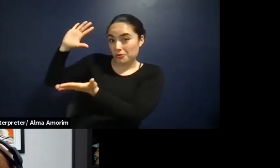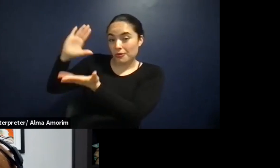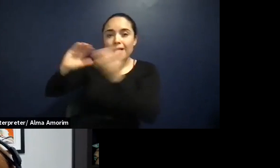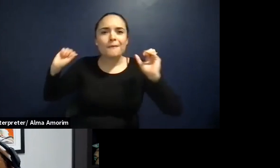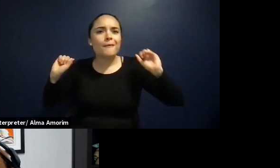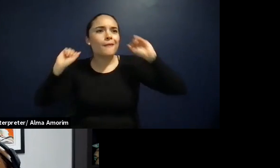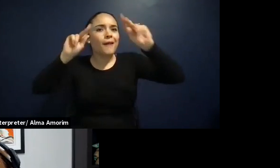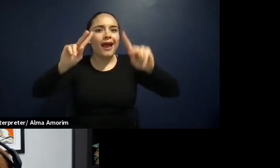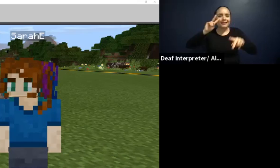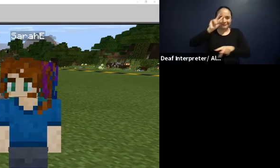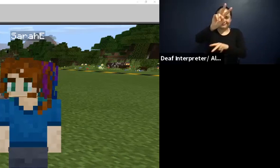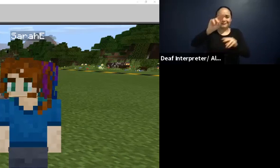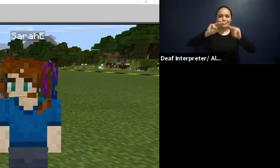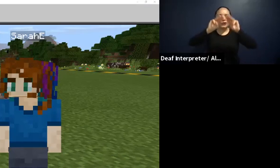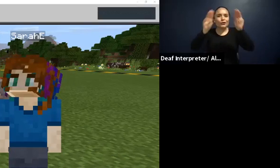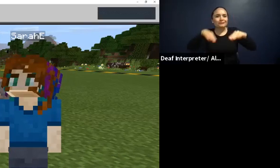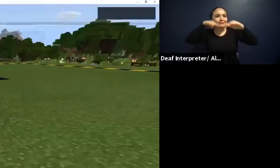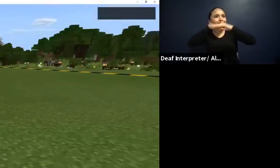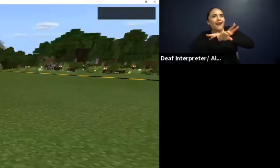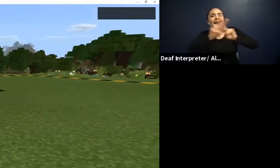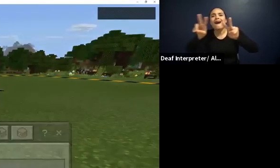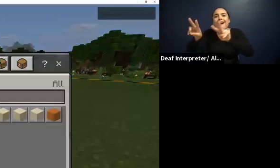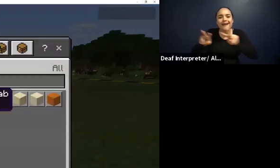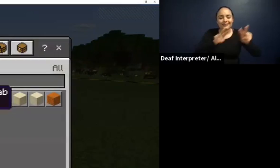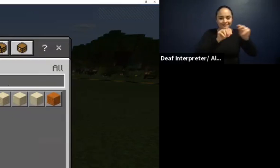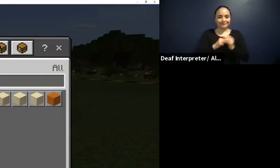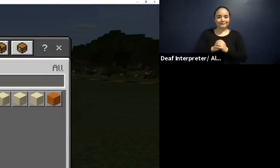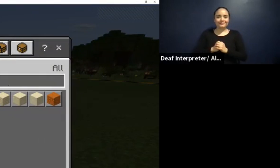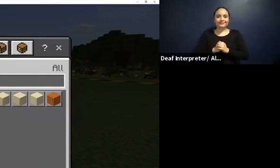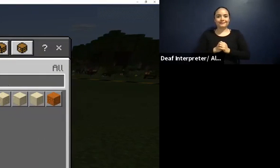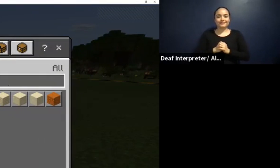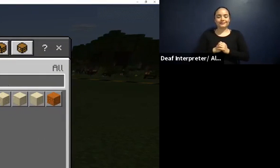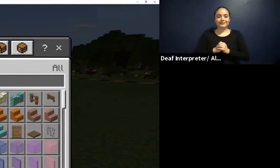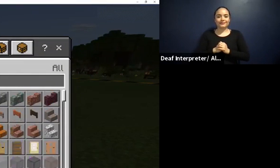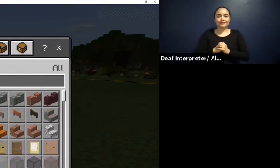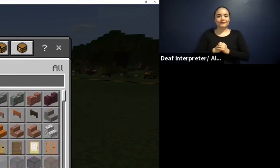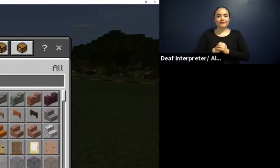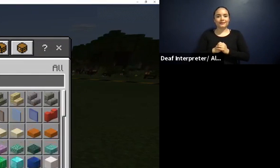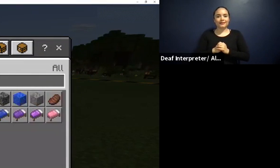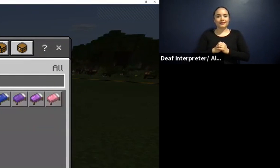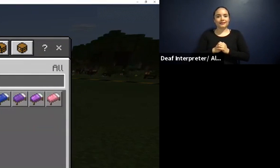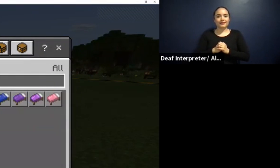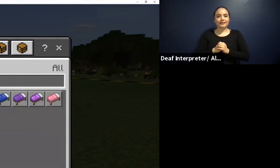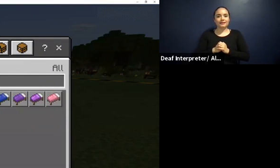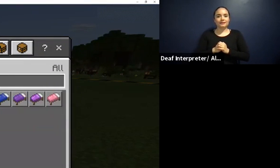So i saw that there actually were a few questions about bedrock. Bedrock is a thing that you can